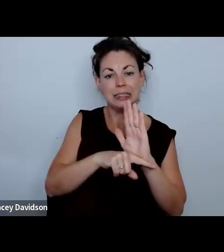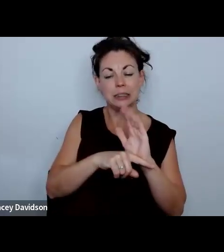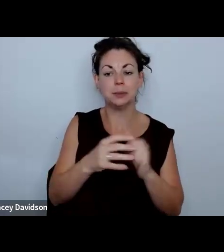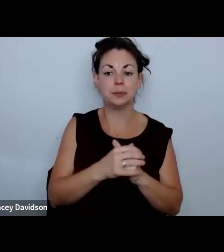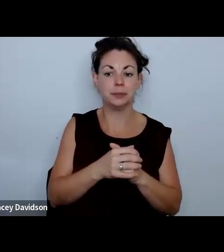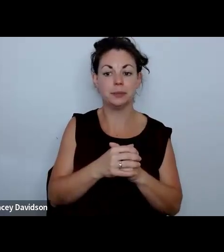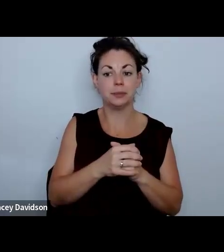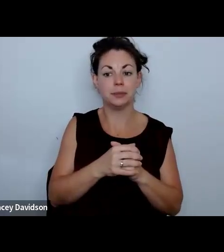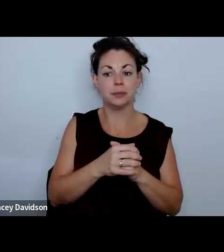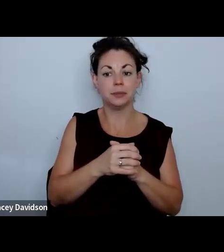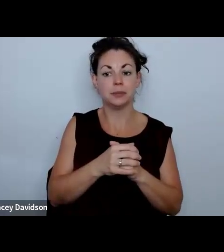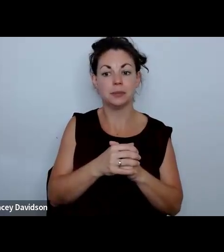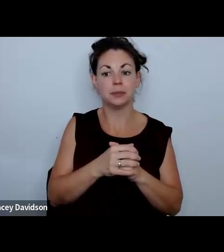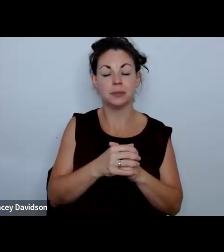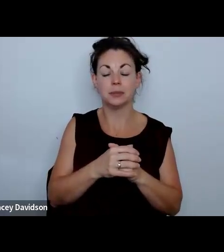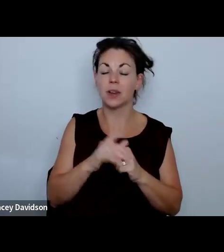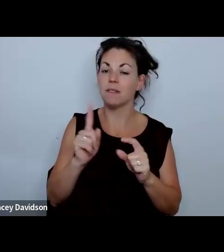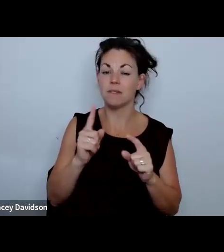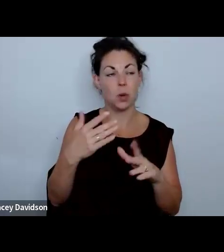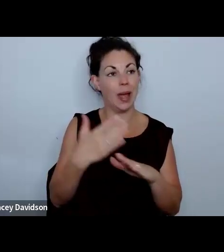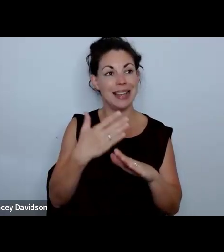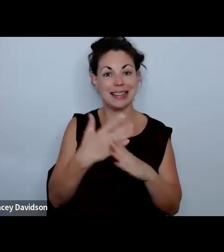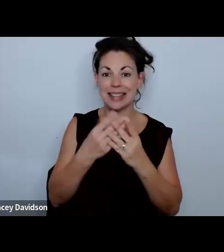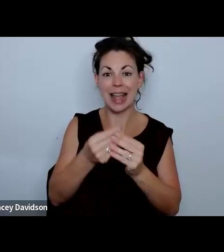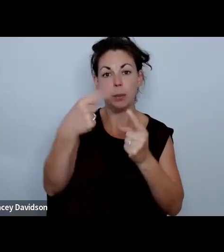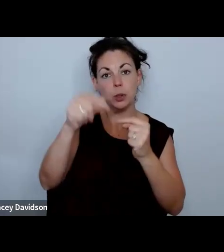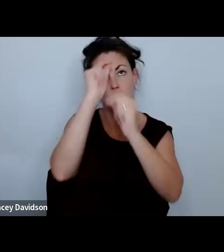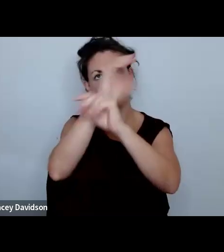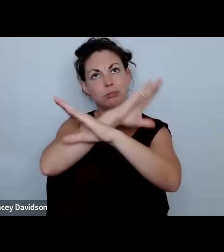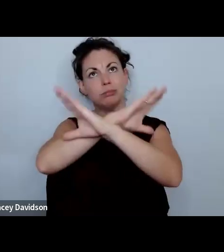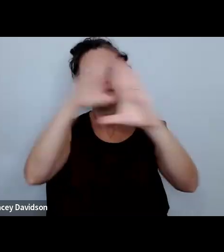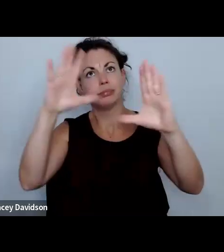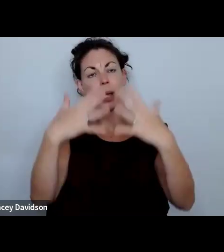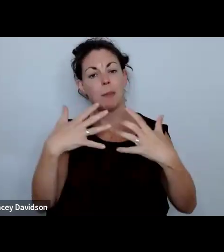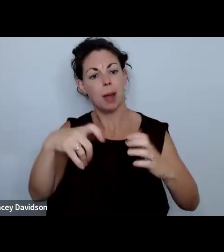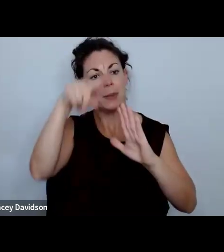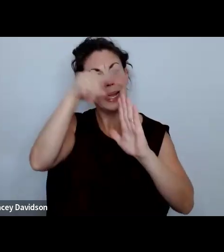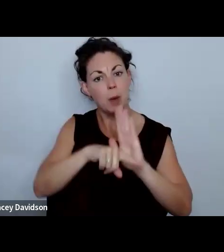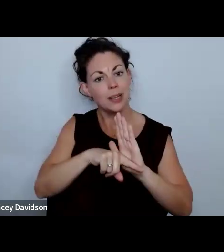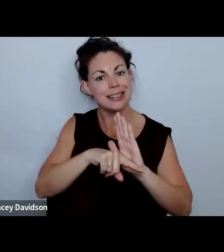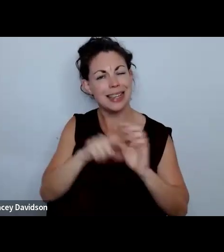current consultation on the future of the Access to Work program and I know some people joining have already started to